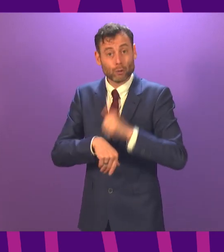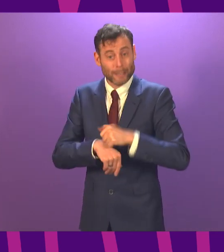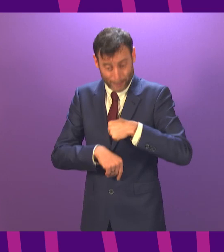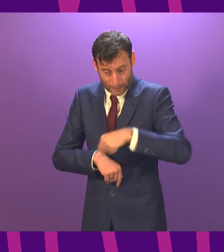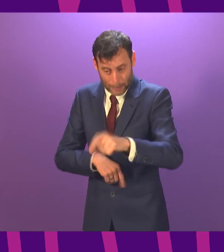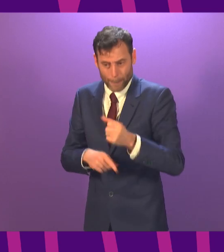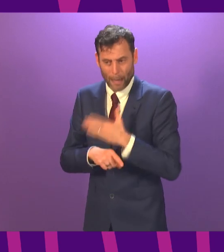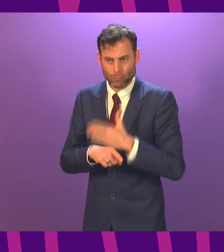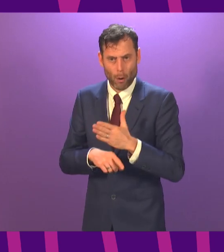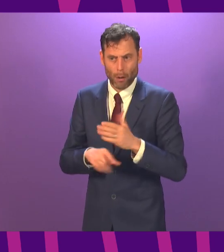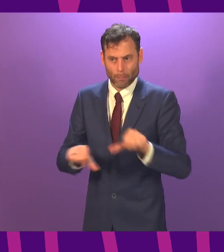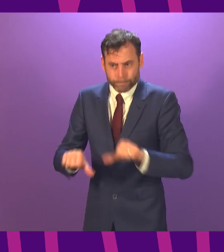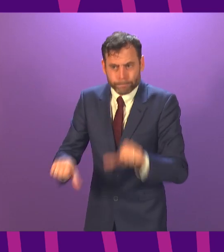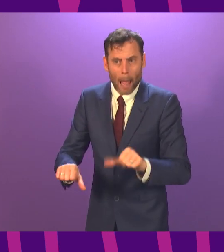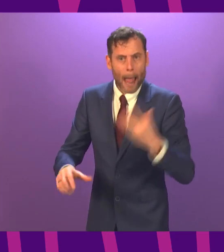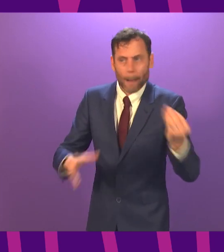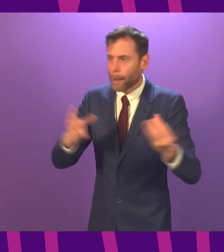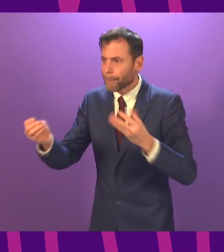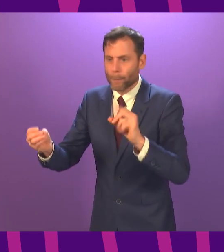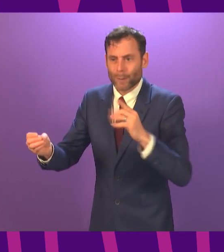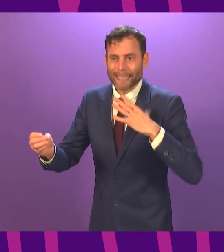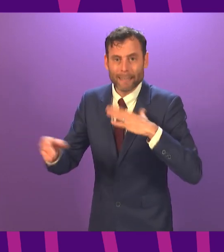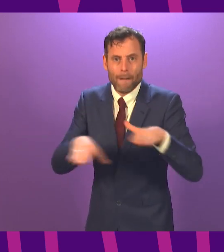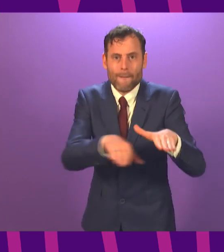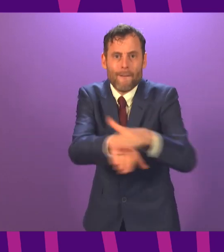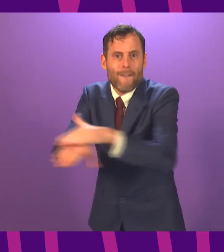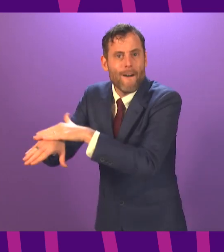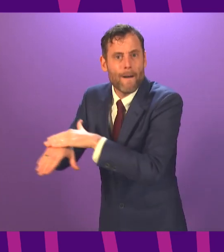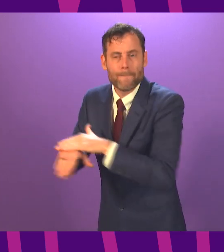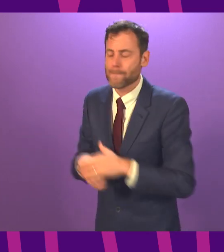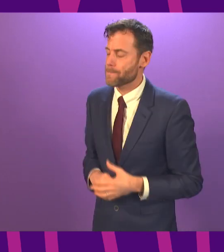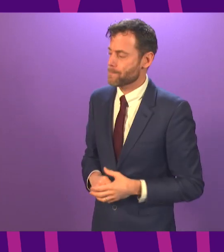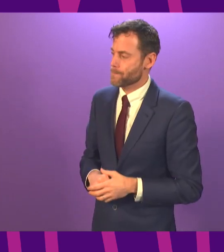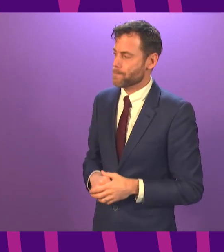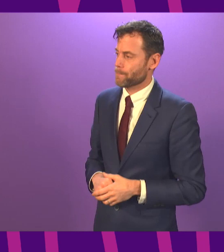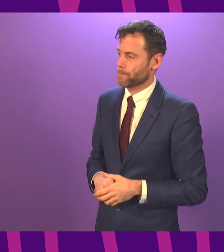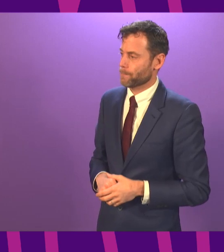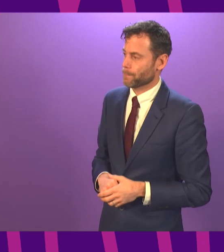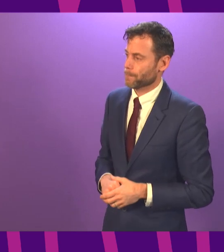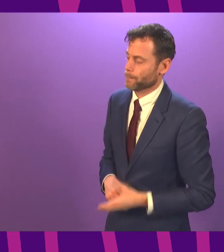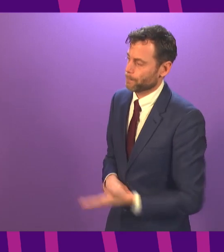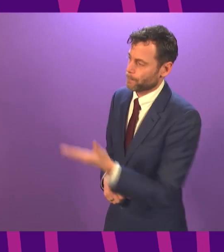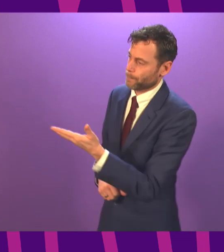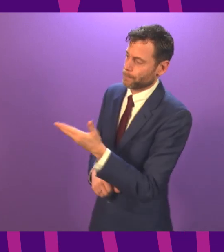Christmas break to ensure that we do everything that requires to be done on every aspect of the handling of the pandemic.